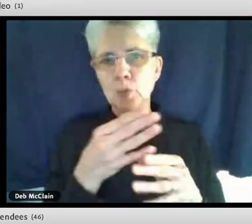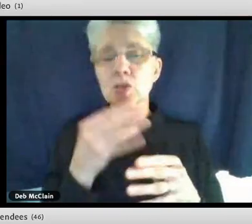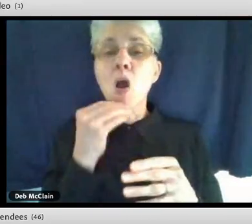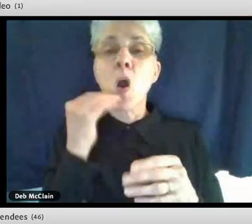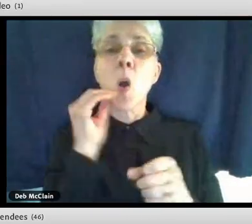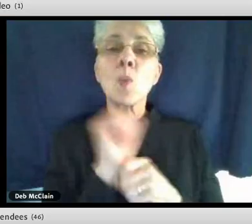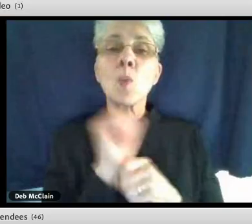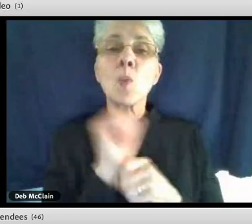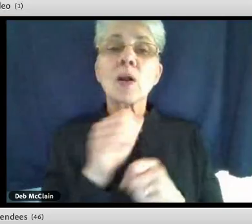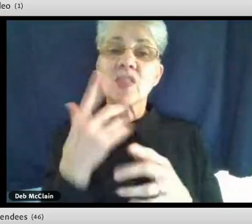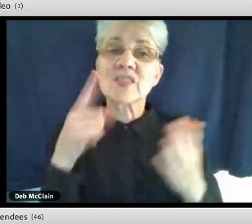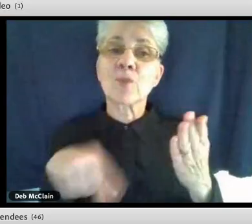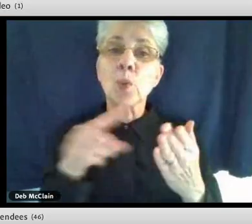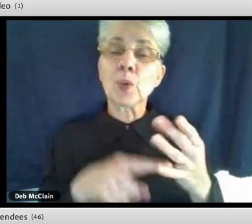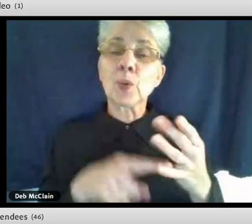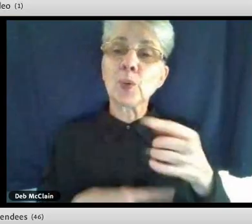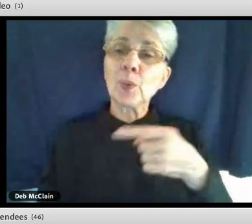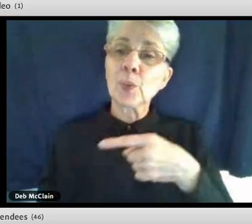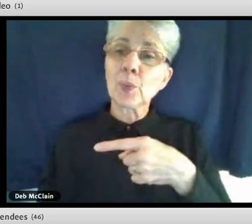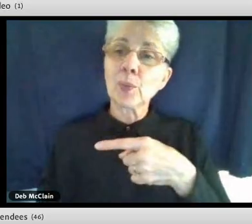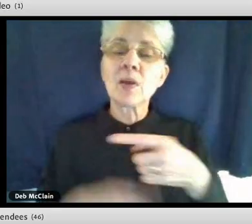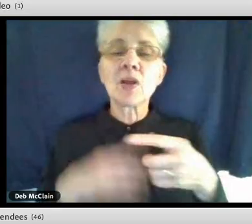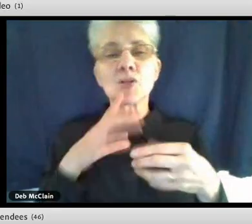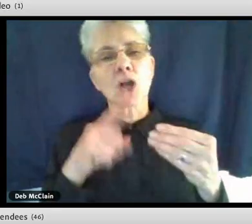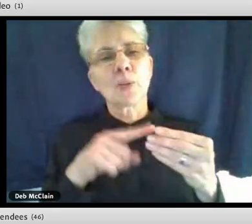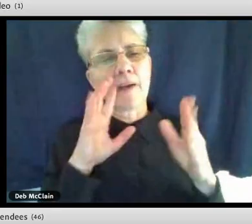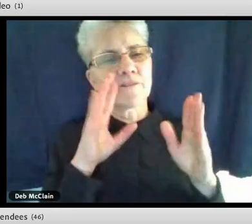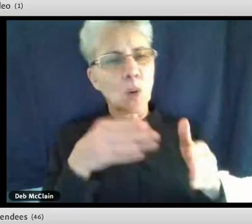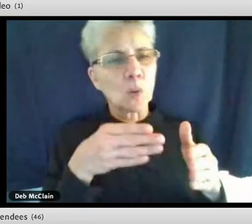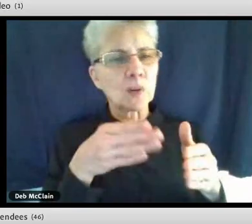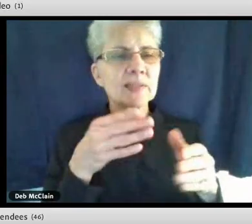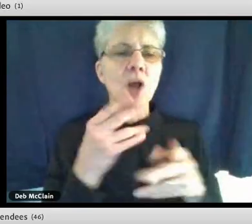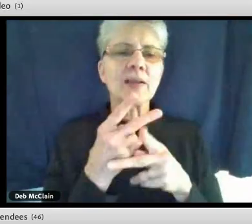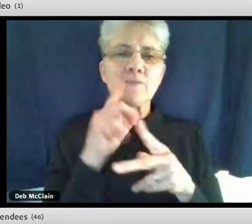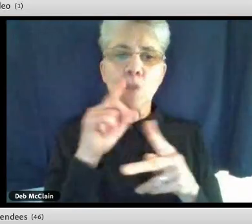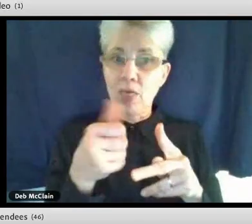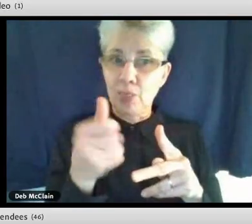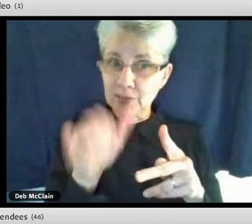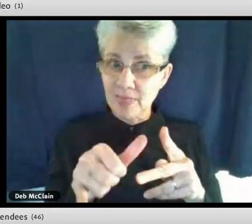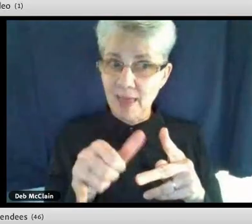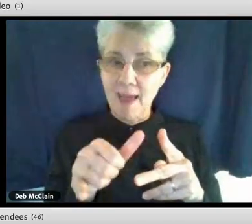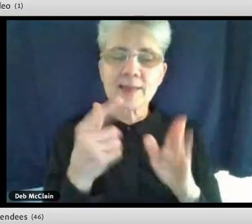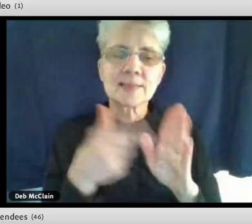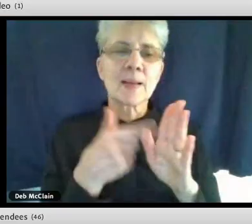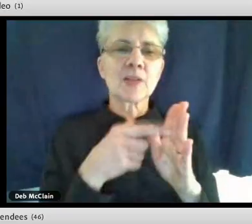You know, again, we talked about focusing on caring for others. Sometimes journaling can help.